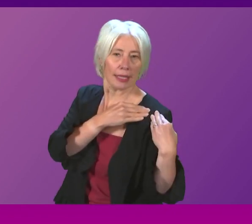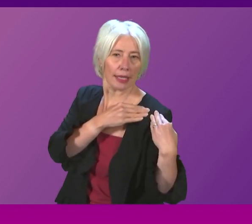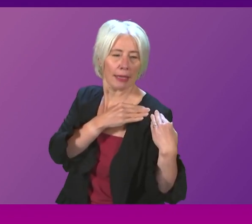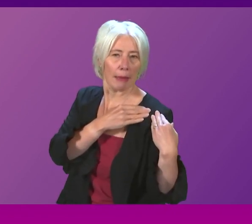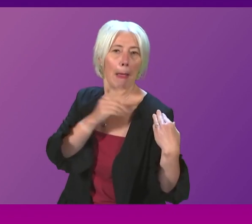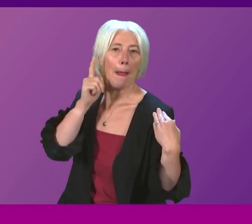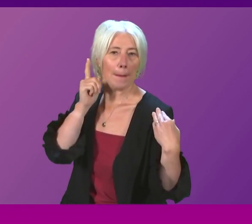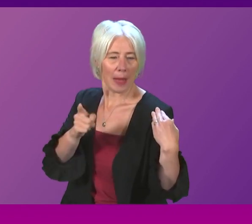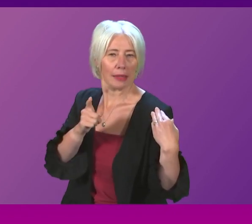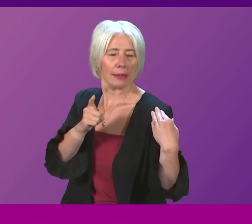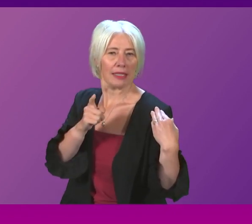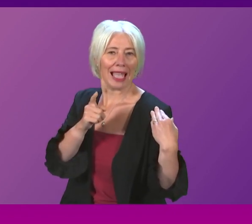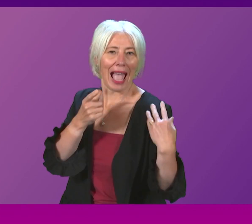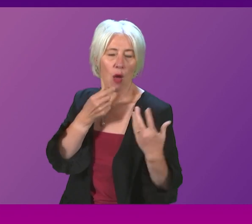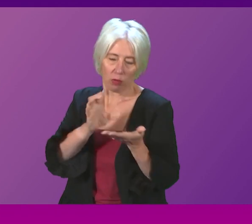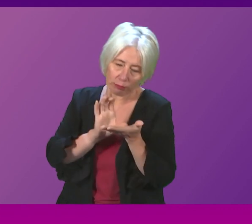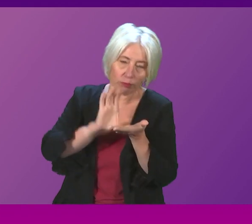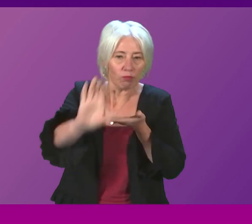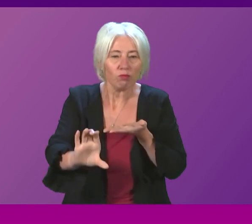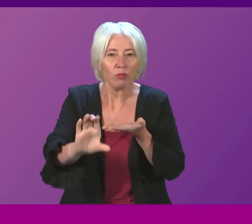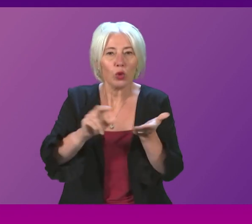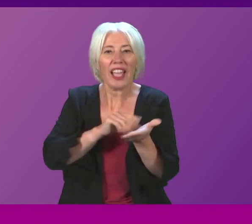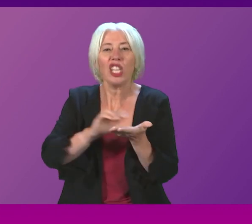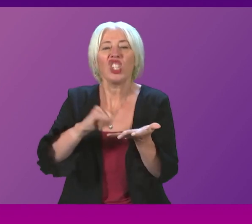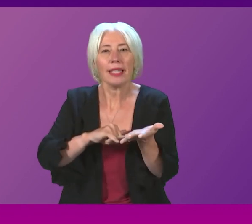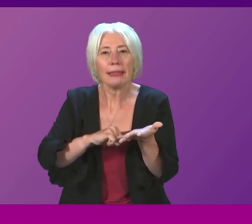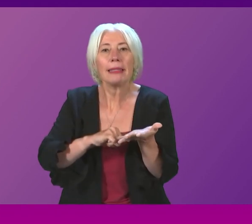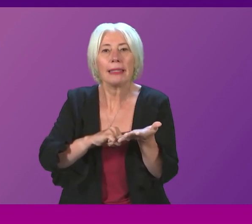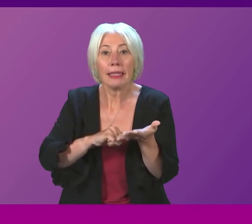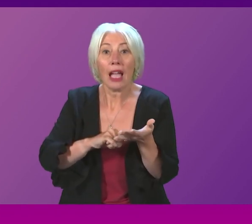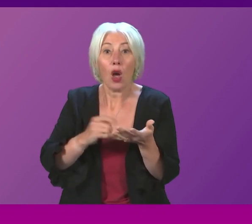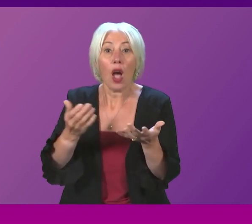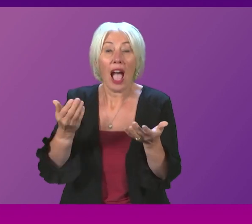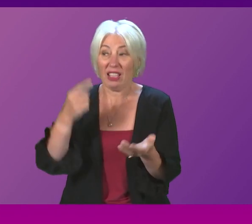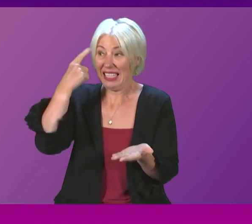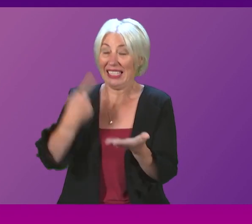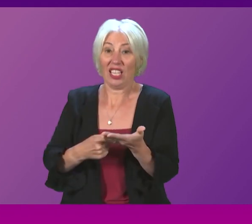that we are able to invest in the national health service is determined by funding decisions